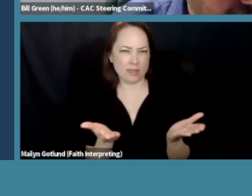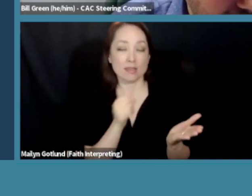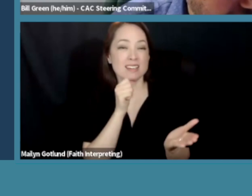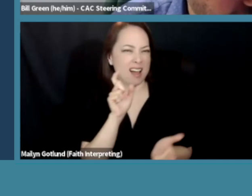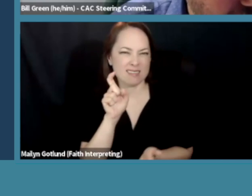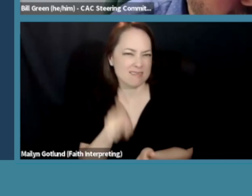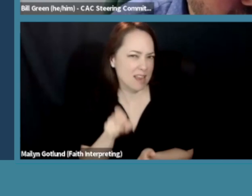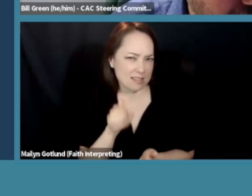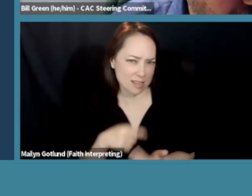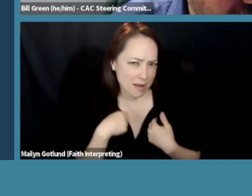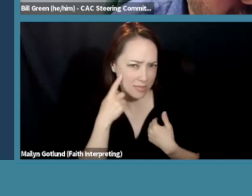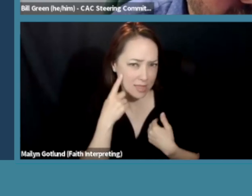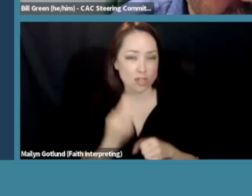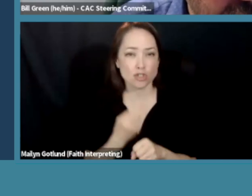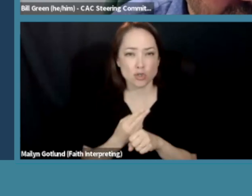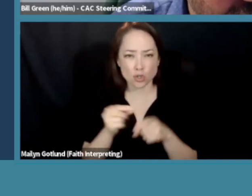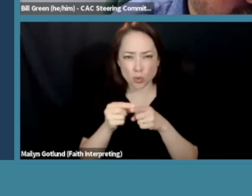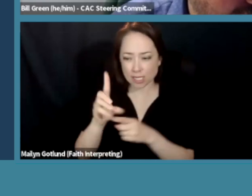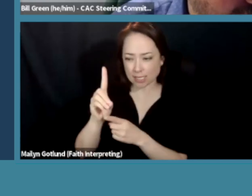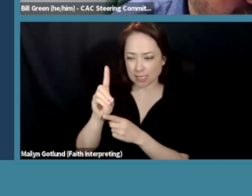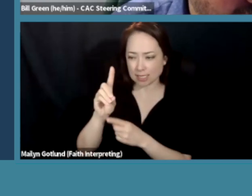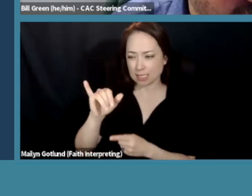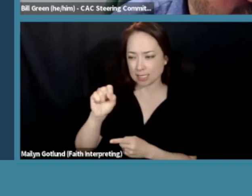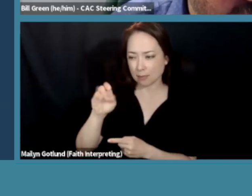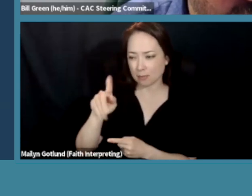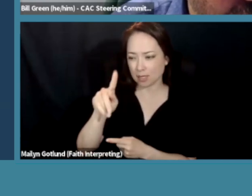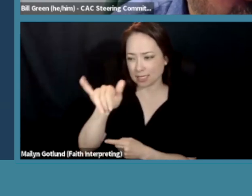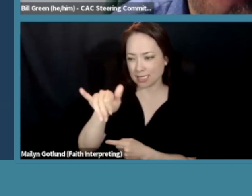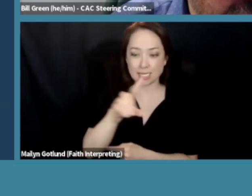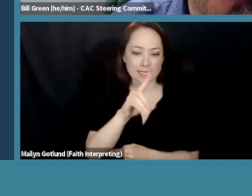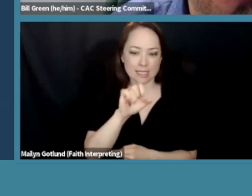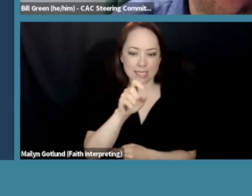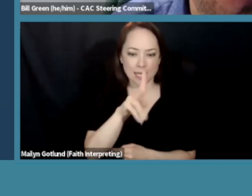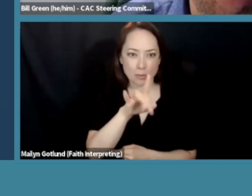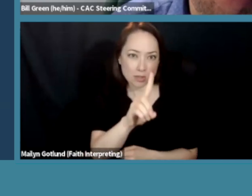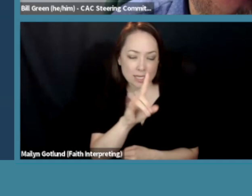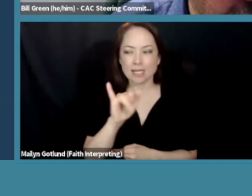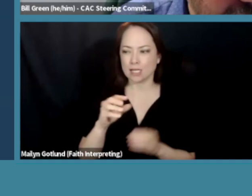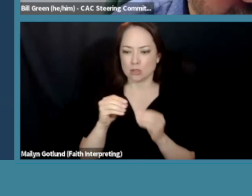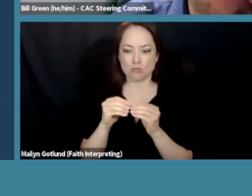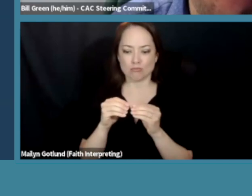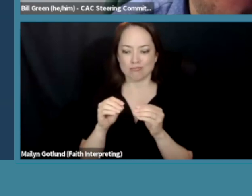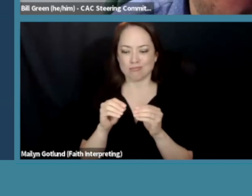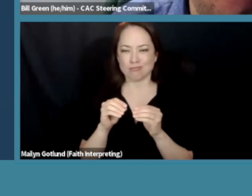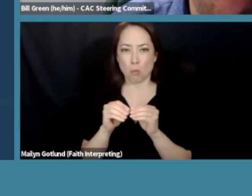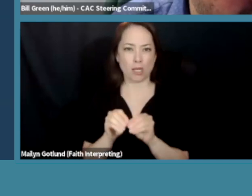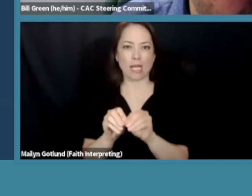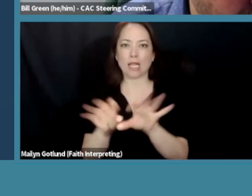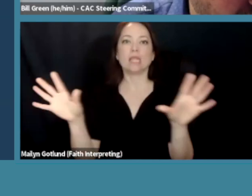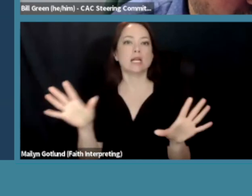I think using the word disability, disabled, is more clear and doesn't muddy your intentions.